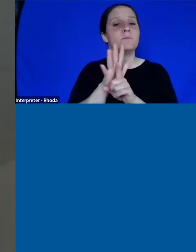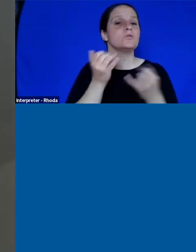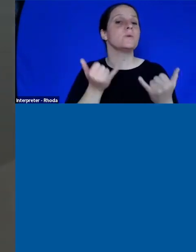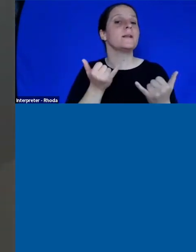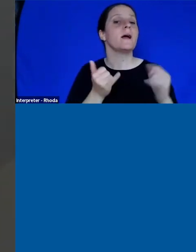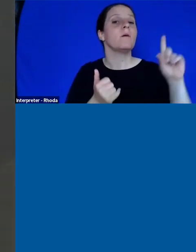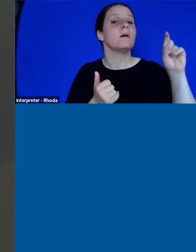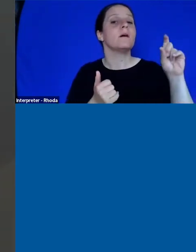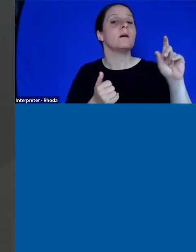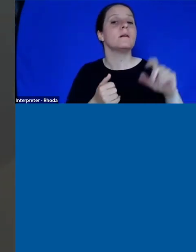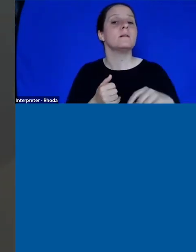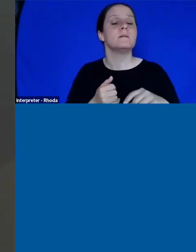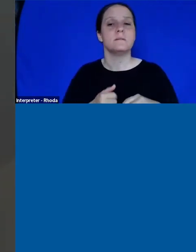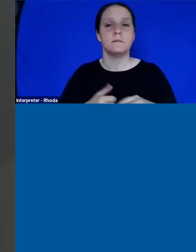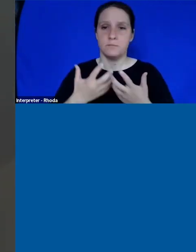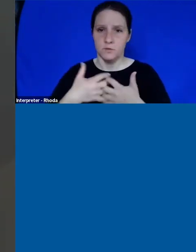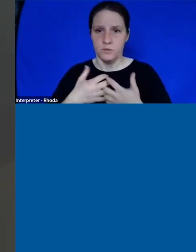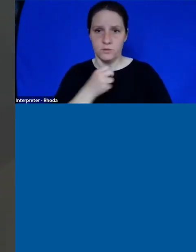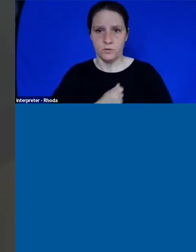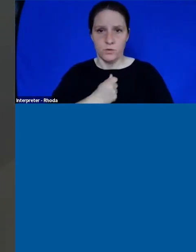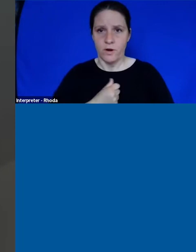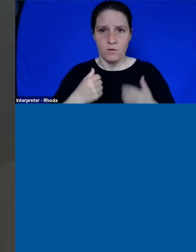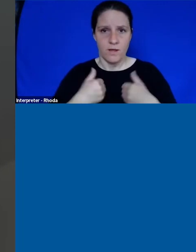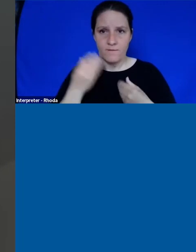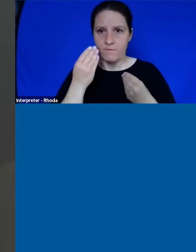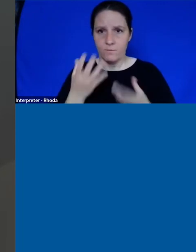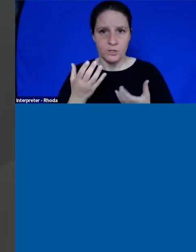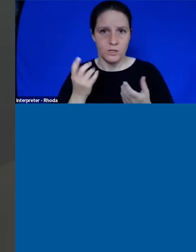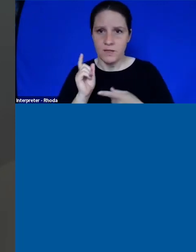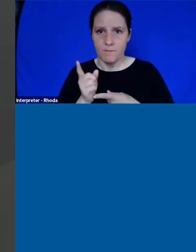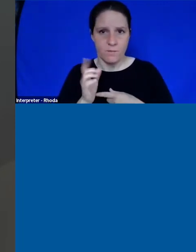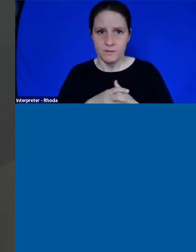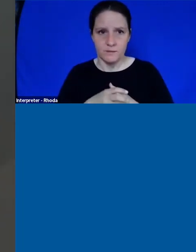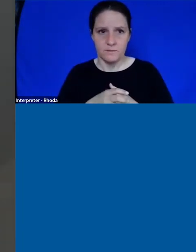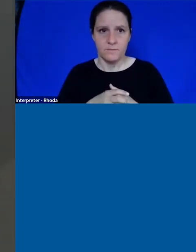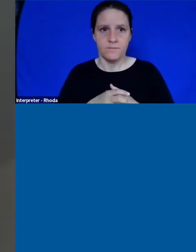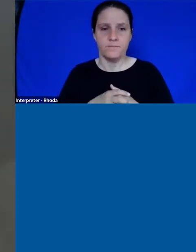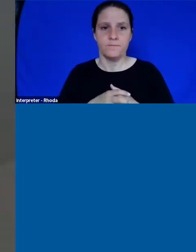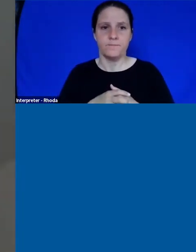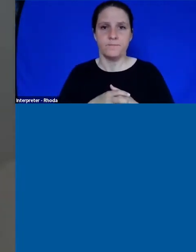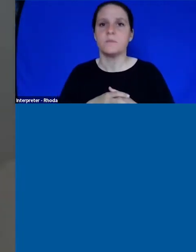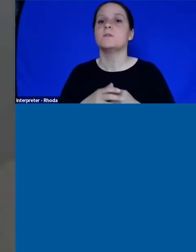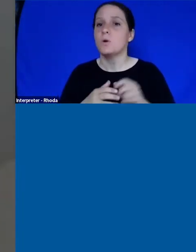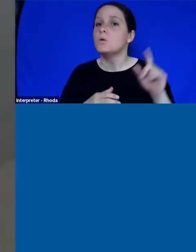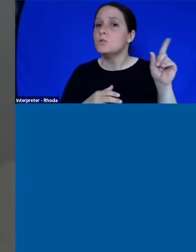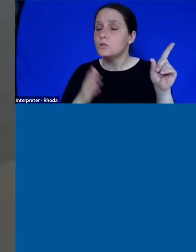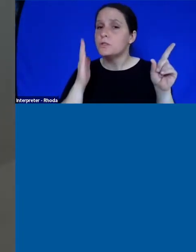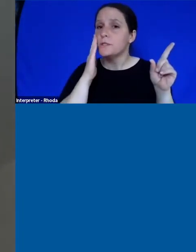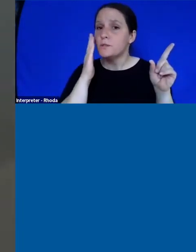[Google] Sorry, I don't have that information about coronavirus. All right. So it knew to change it to coronavirus.